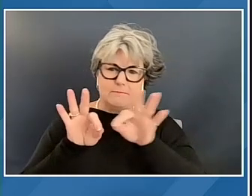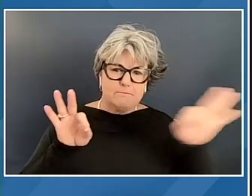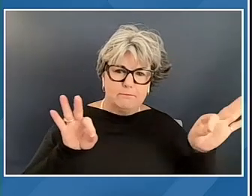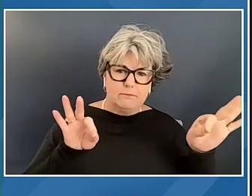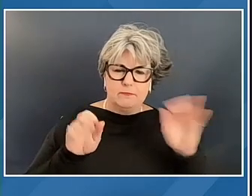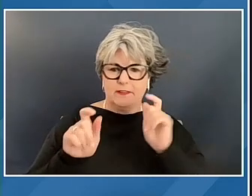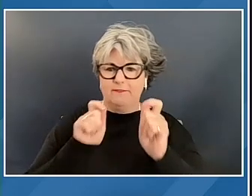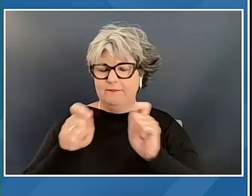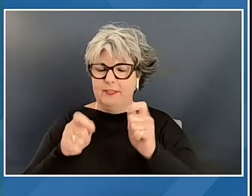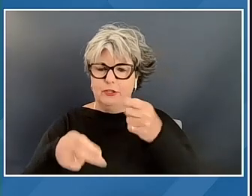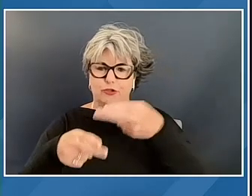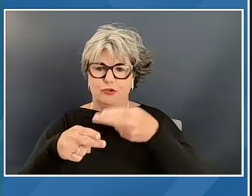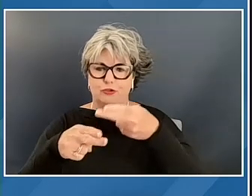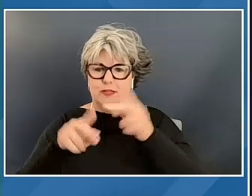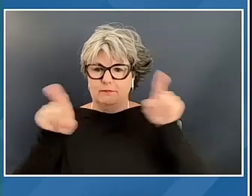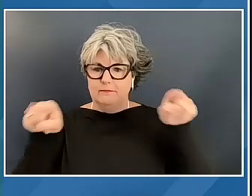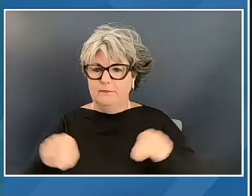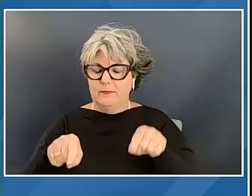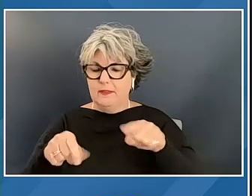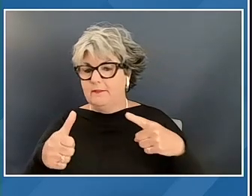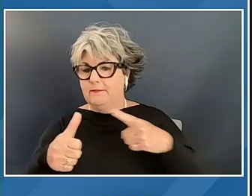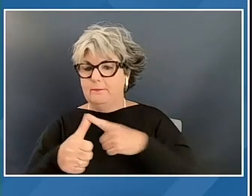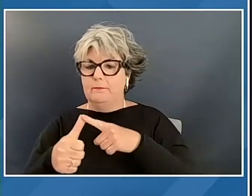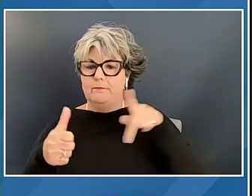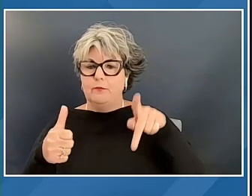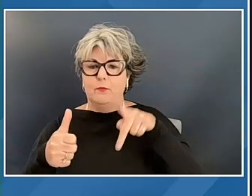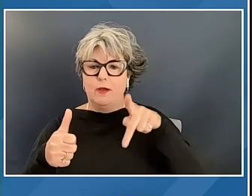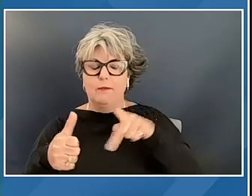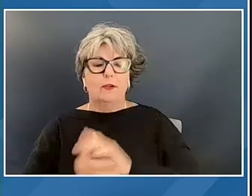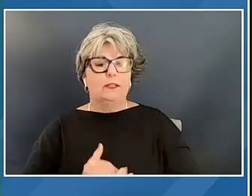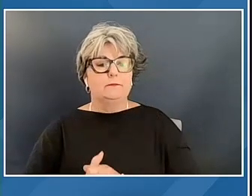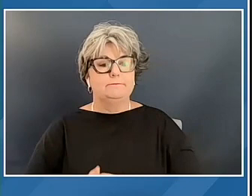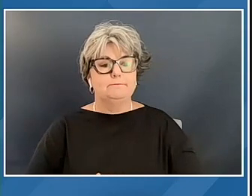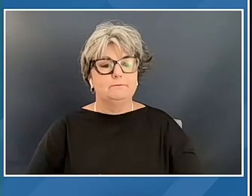primary and your constituency group.